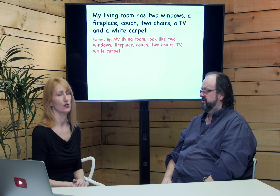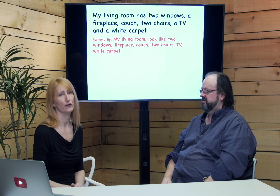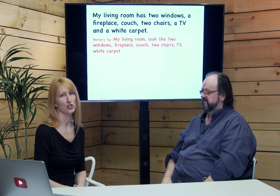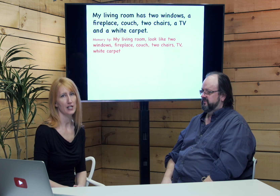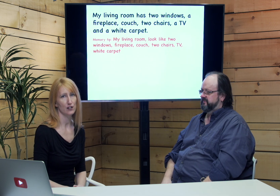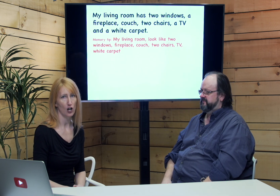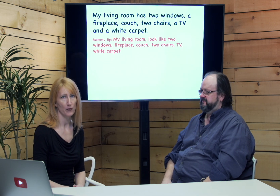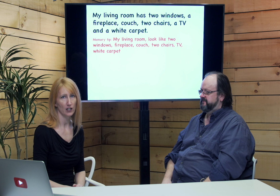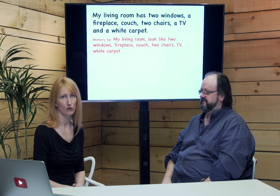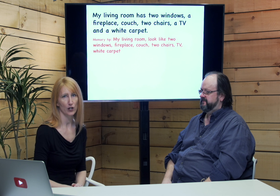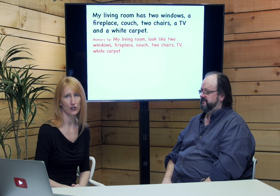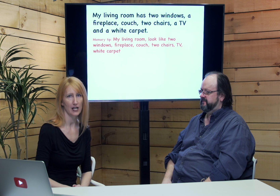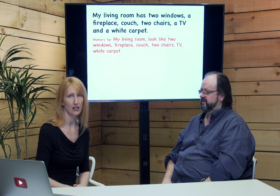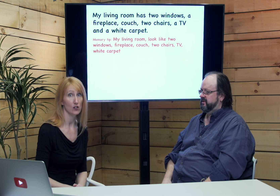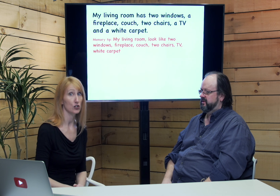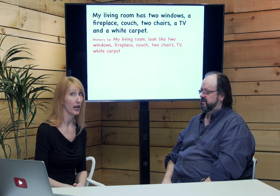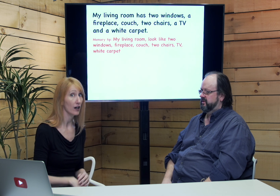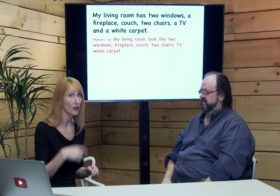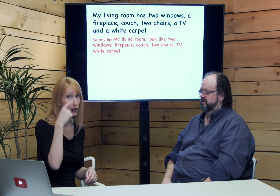So, first you say the topic of what you're saying so 'chair' and you would